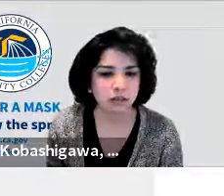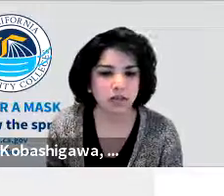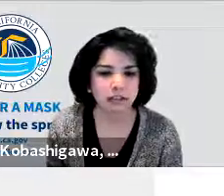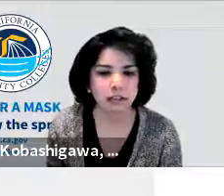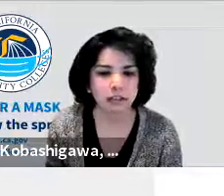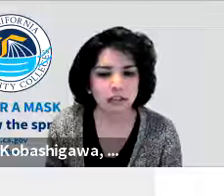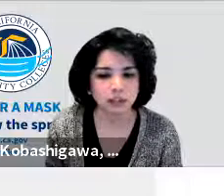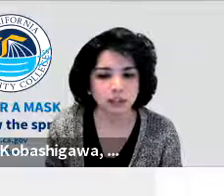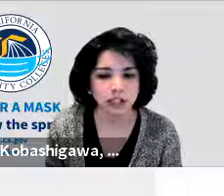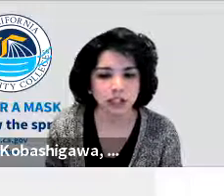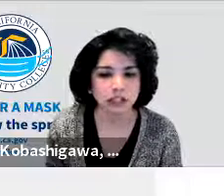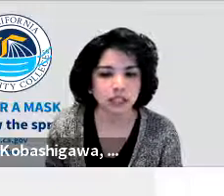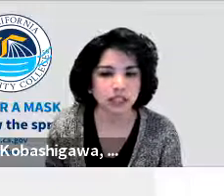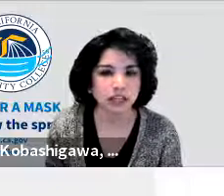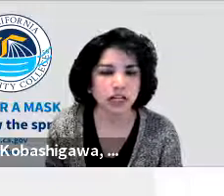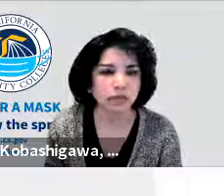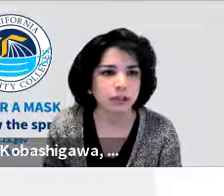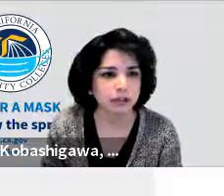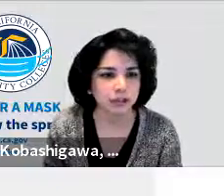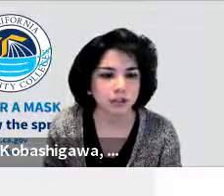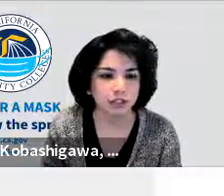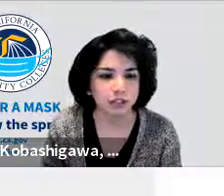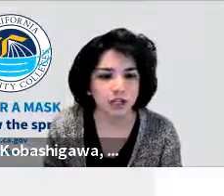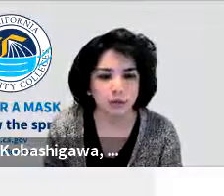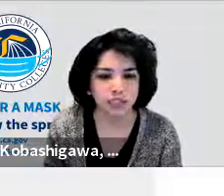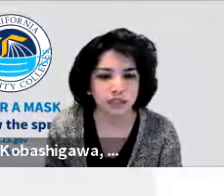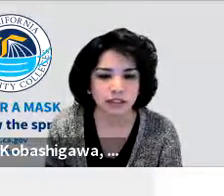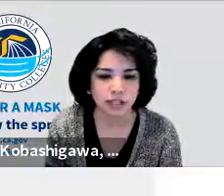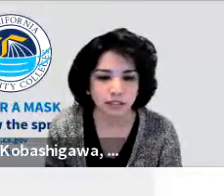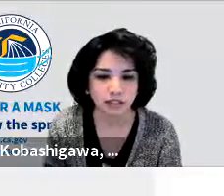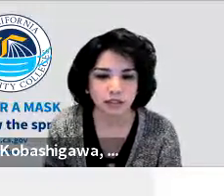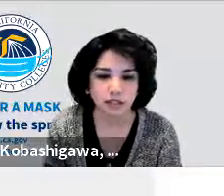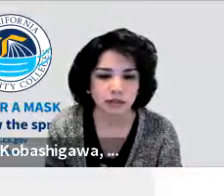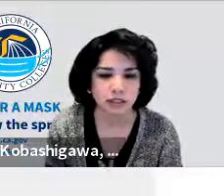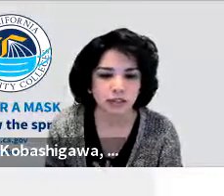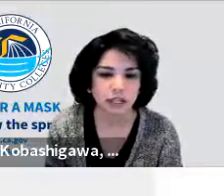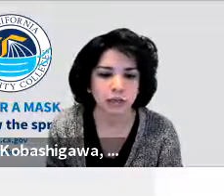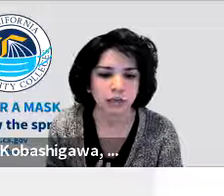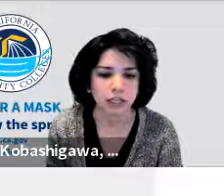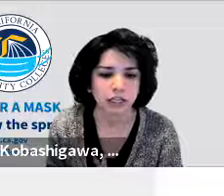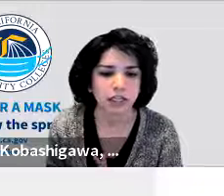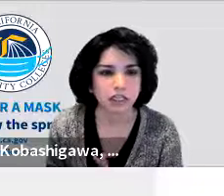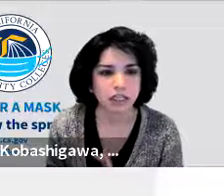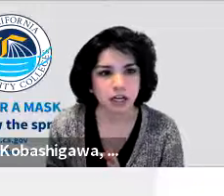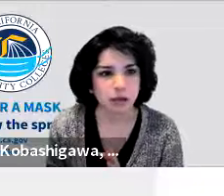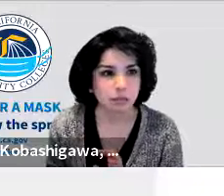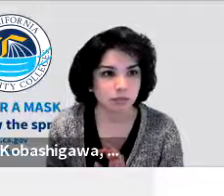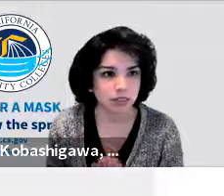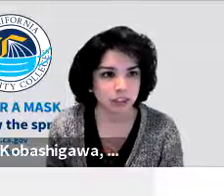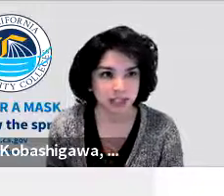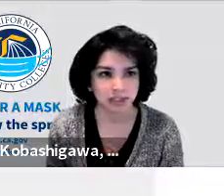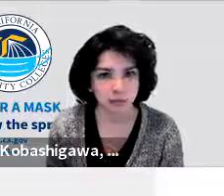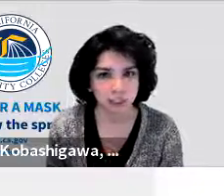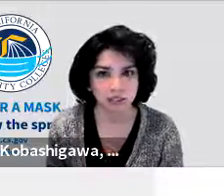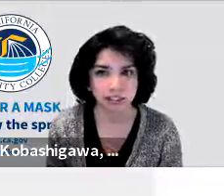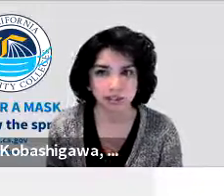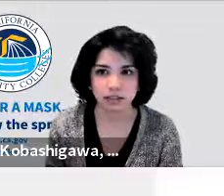equity minded syllabus training is in there. And we also included an anti racist and racial equity minded suggested reading list.